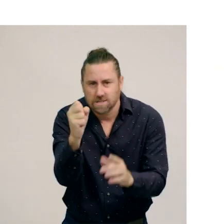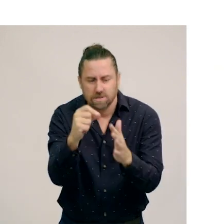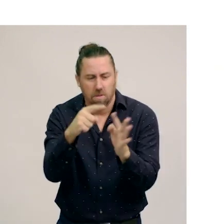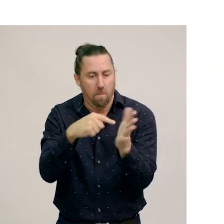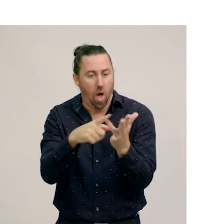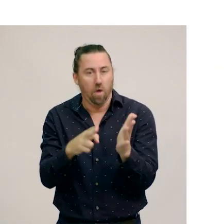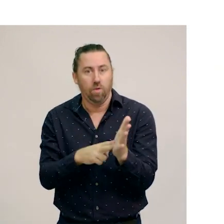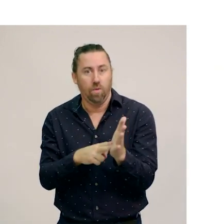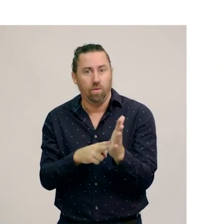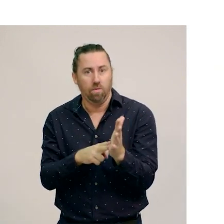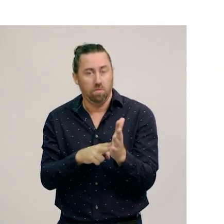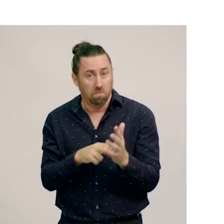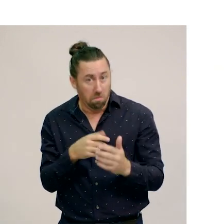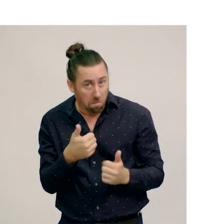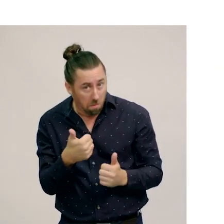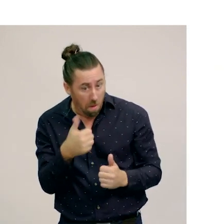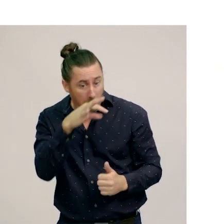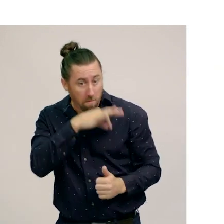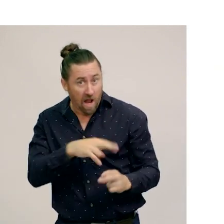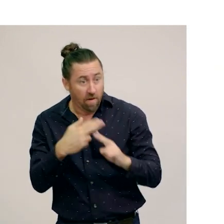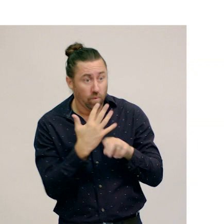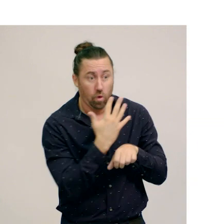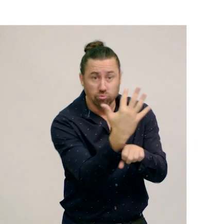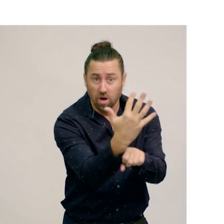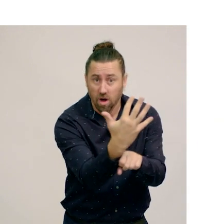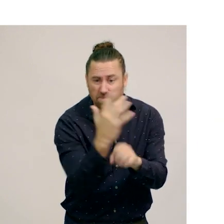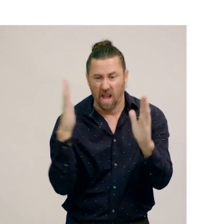This has another effect on the grasslands. If there were fewer pythons,